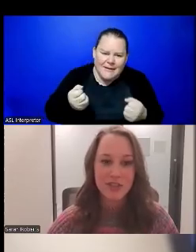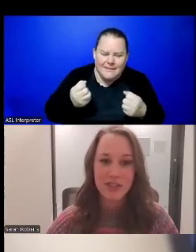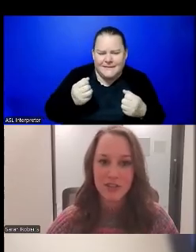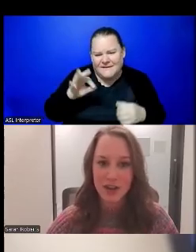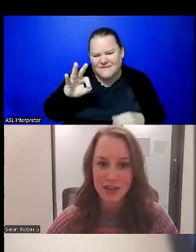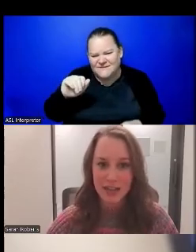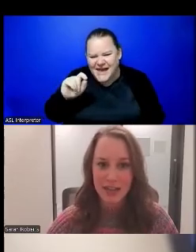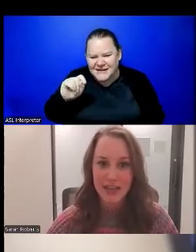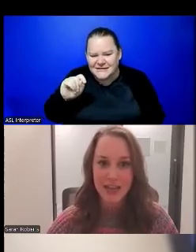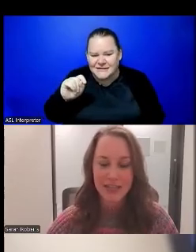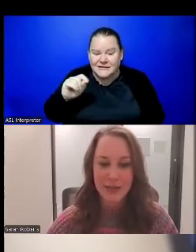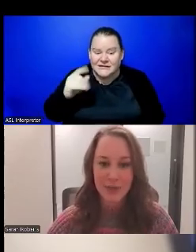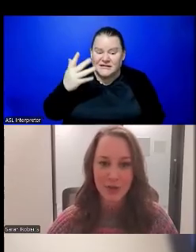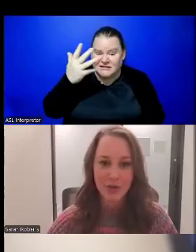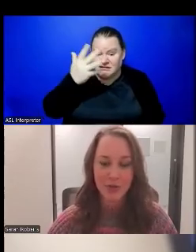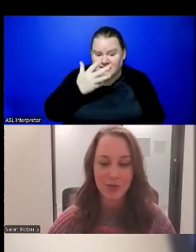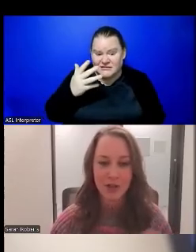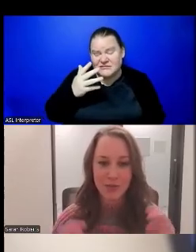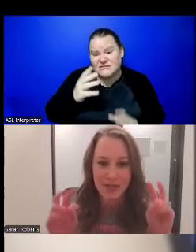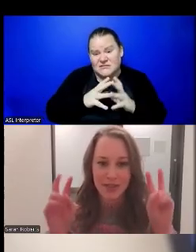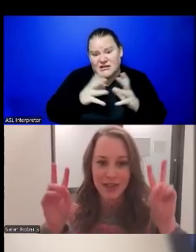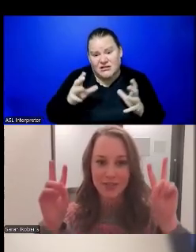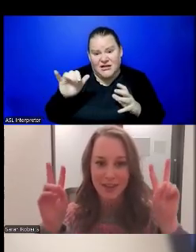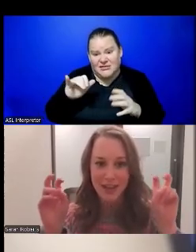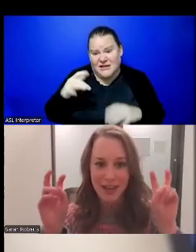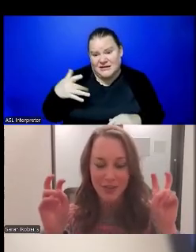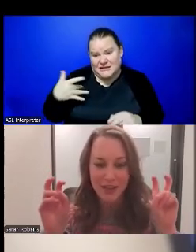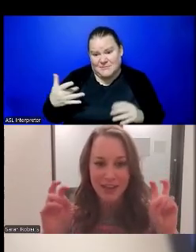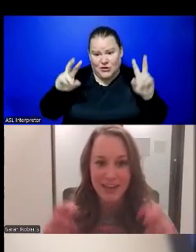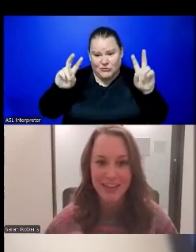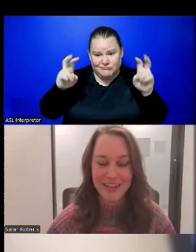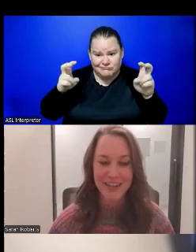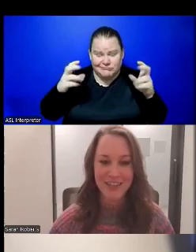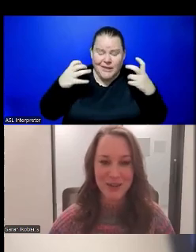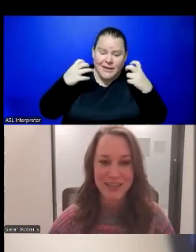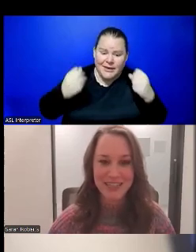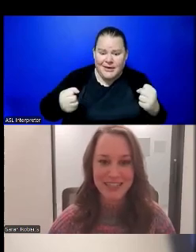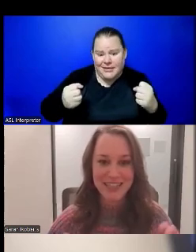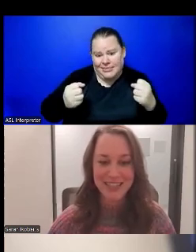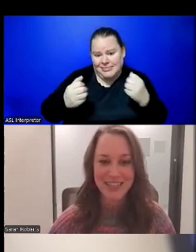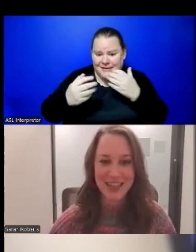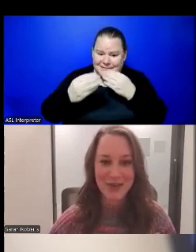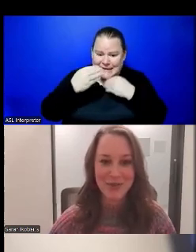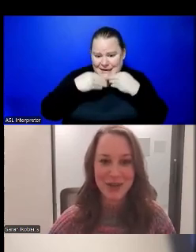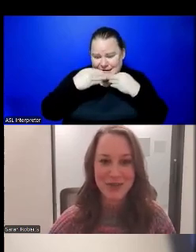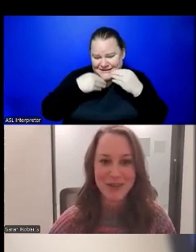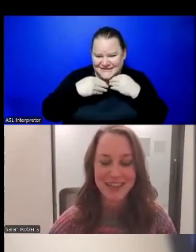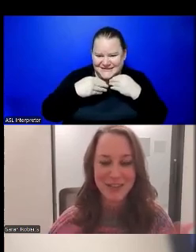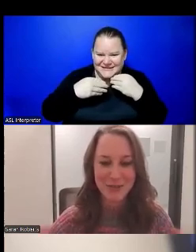looks a lot like a typical of what you might think of a healthy diet. And I, you know, hesitate to say that word, but